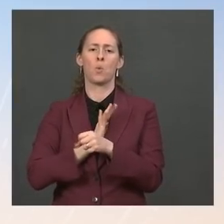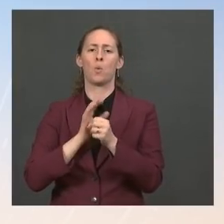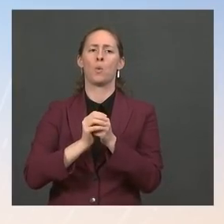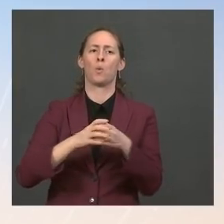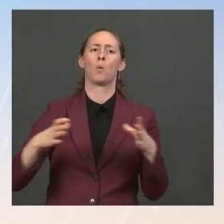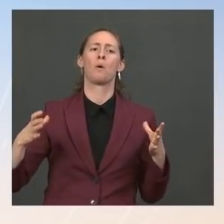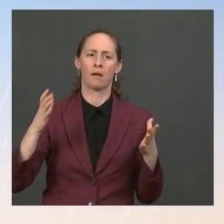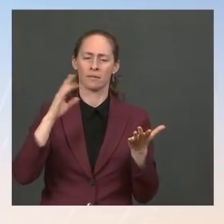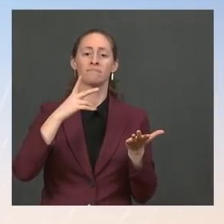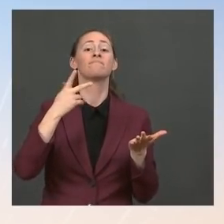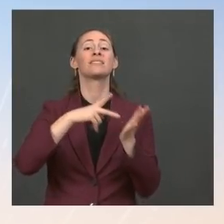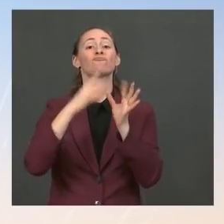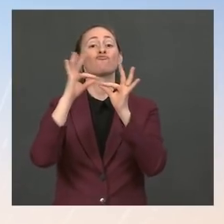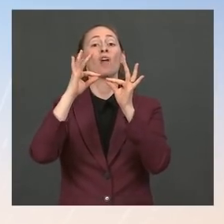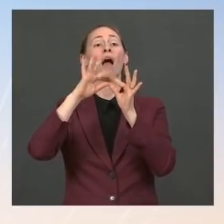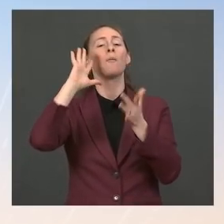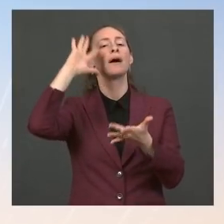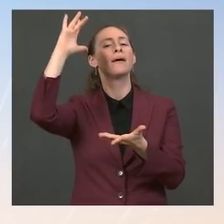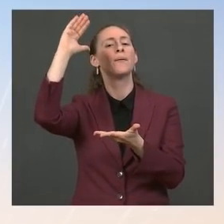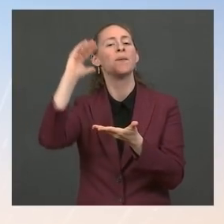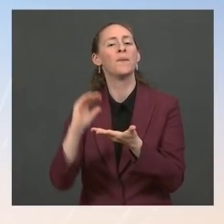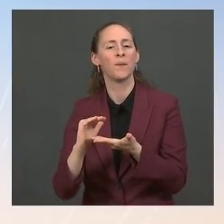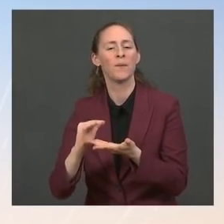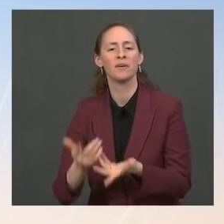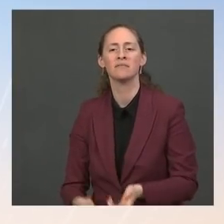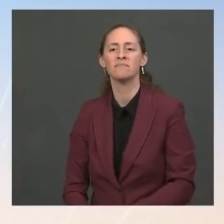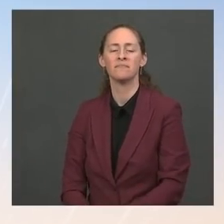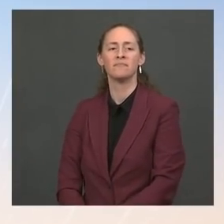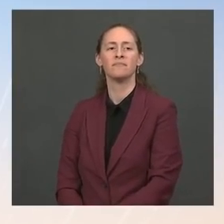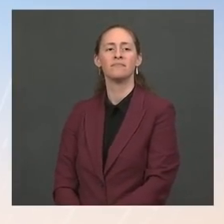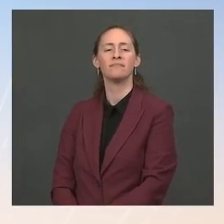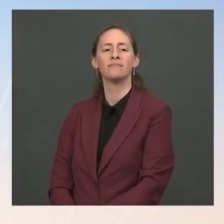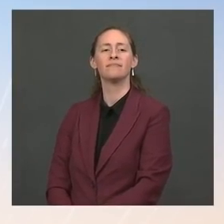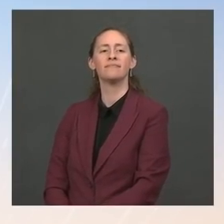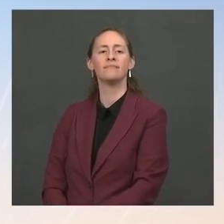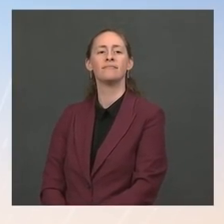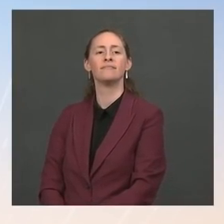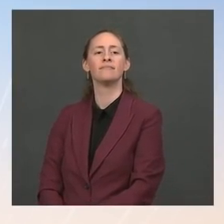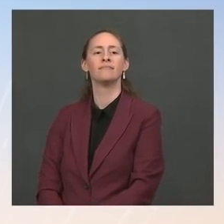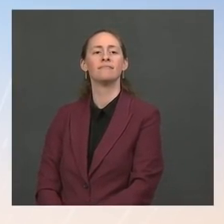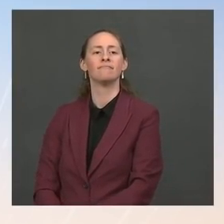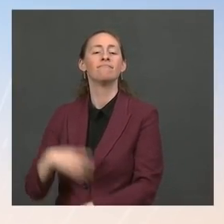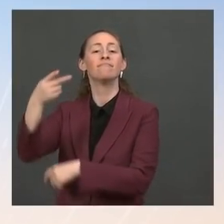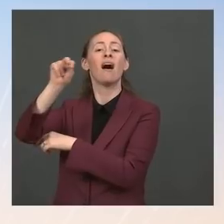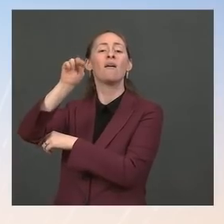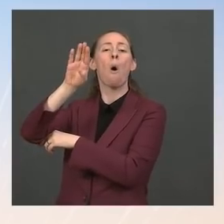the 17 winners of the Nobel Prize in Economics, who wrote that "because this agenda invests in long-term economic capacity